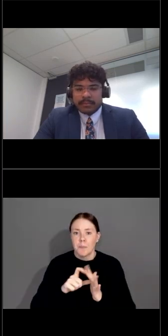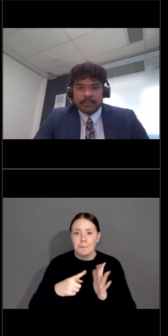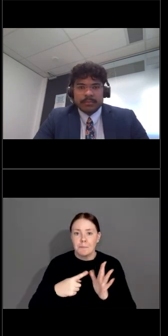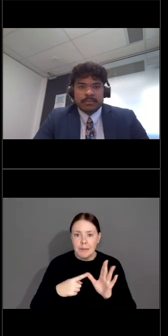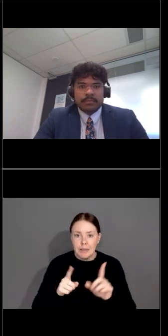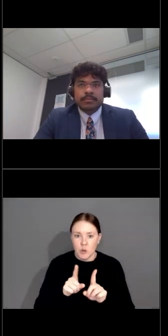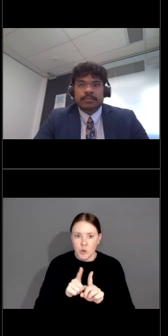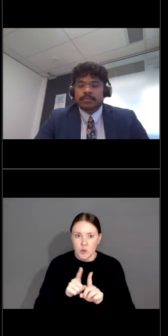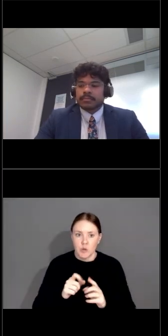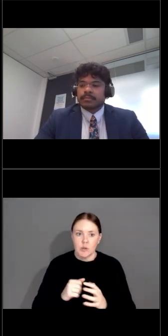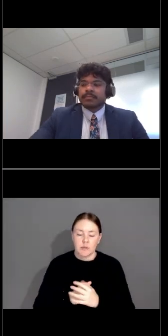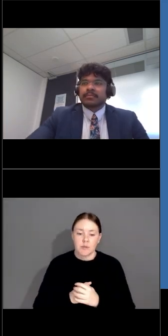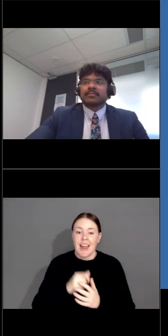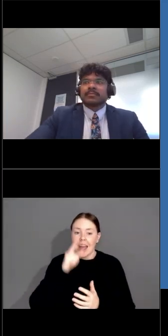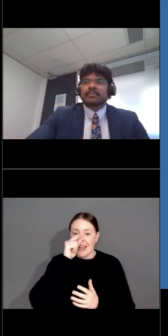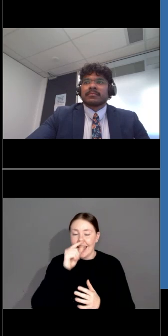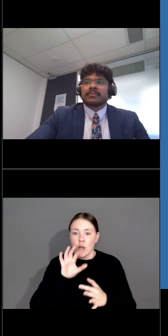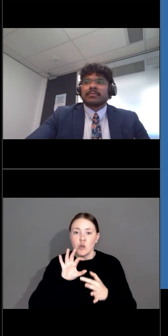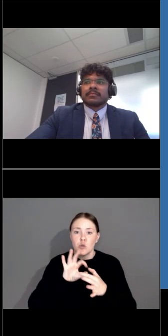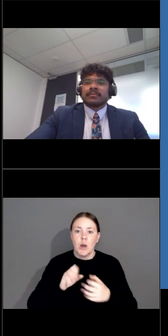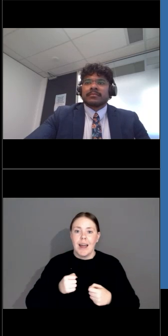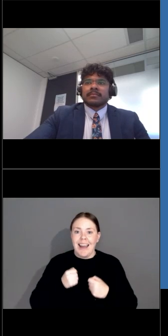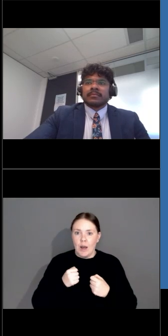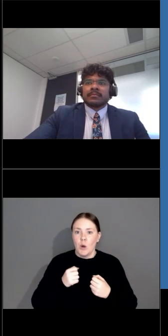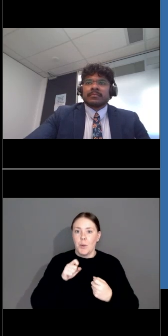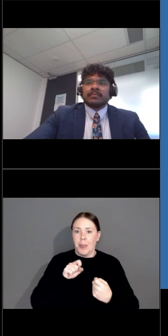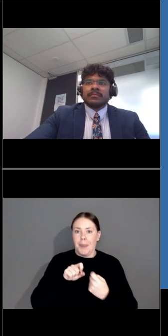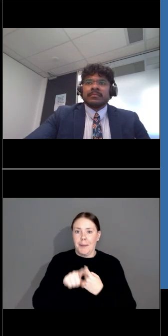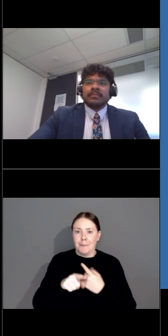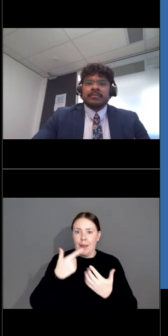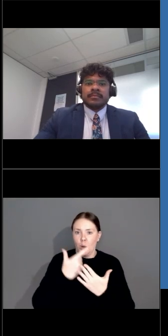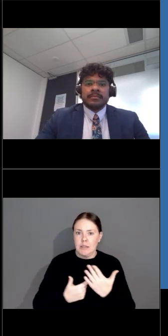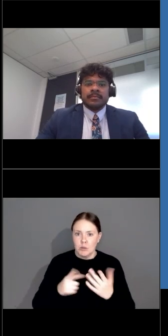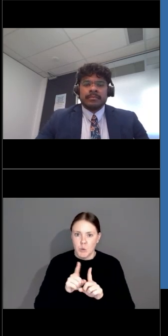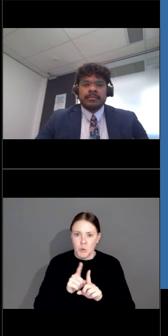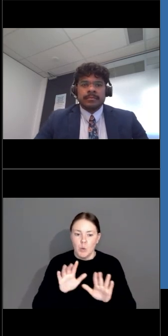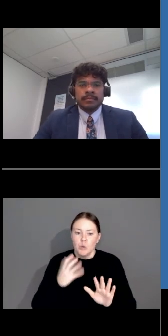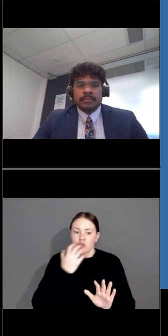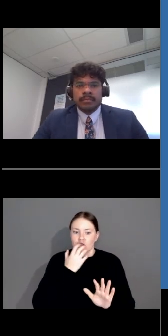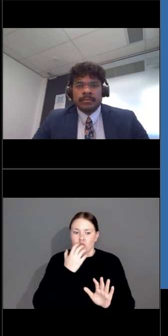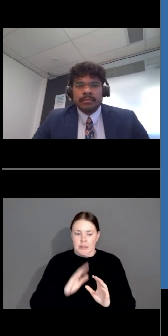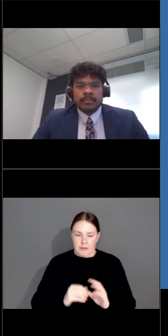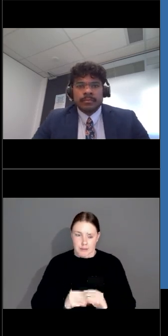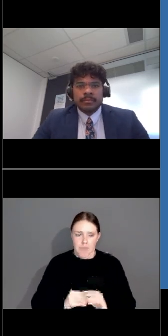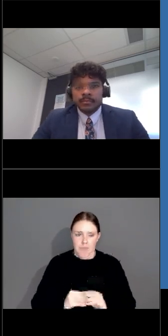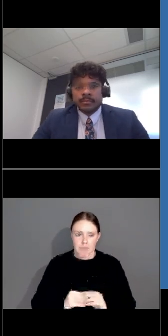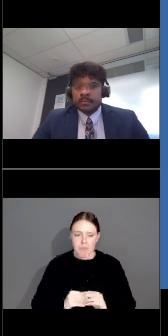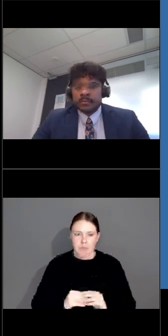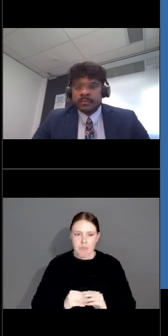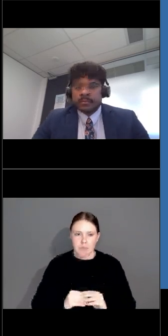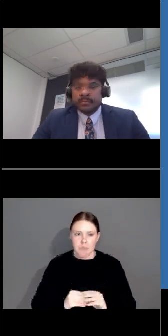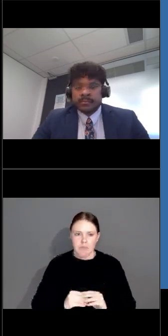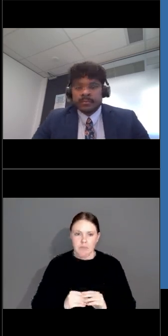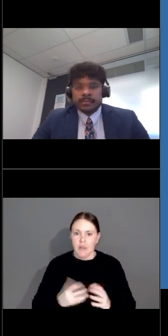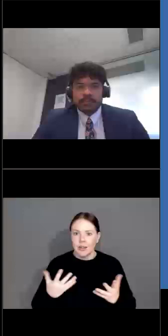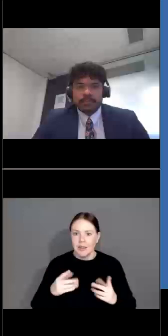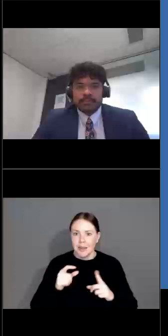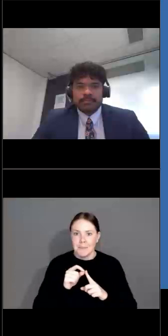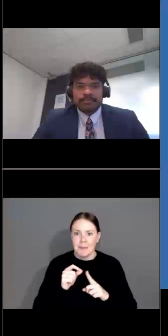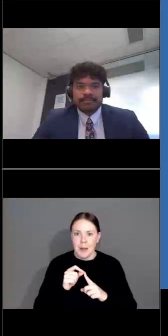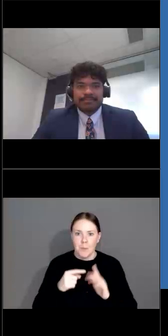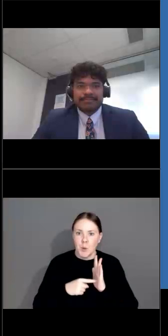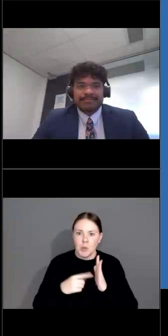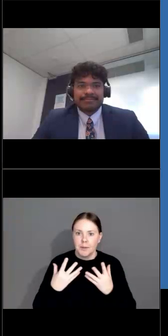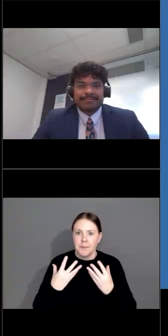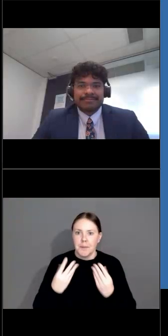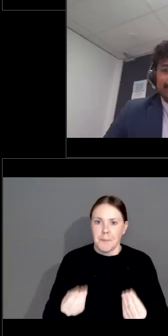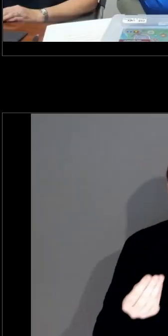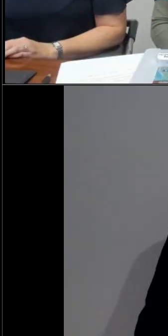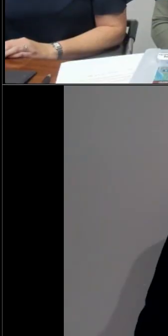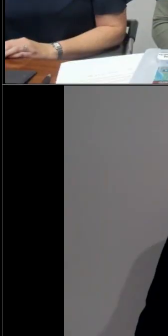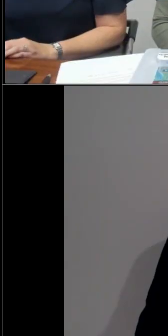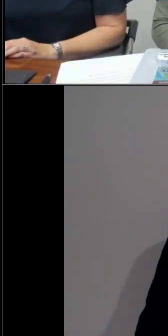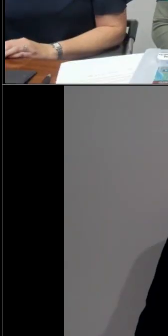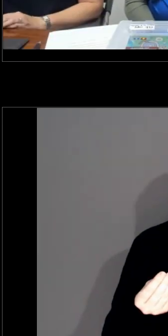mailing list so um sorry just gone just lost our powerpoint oh oh sorry sorry everybody prob see